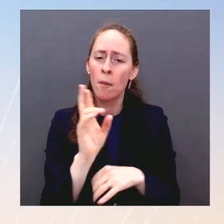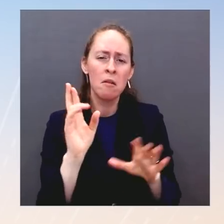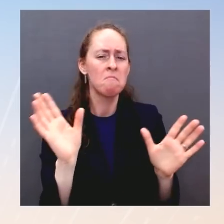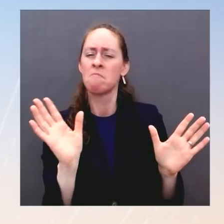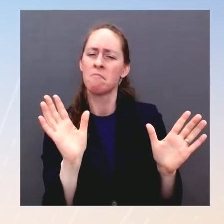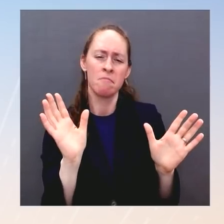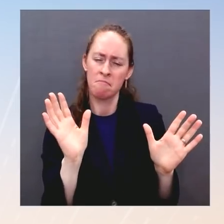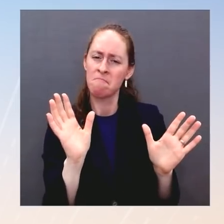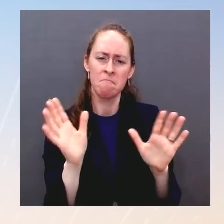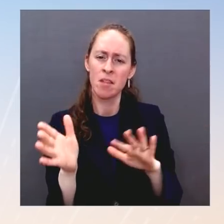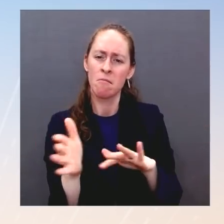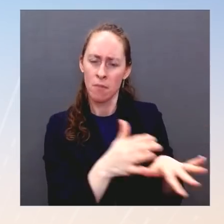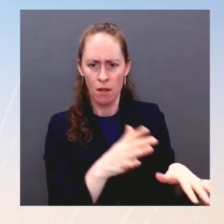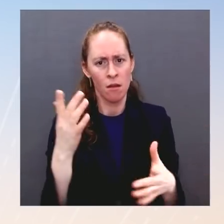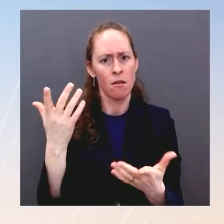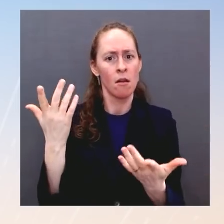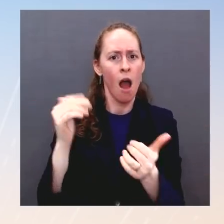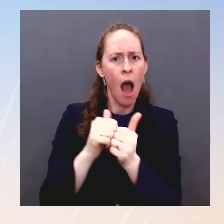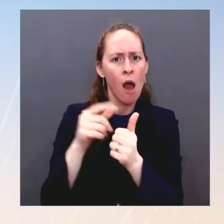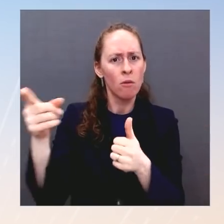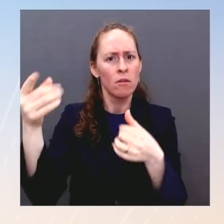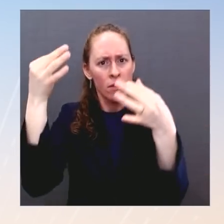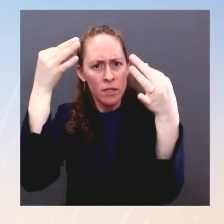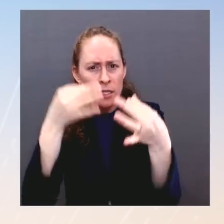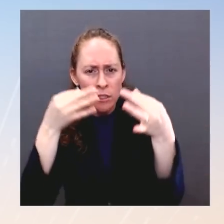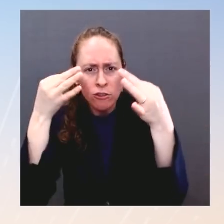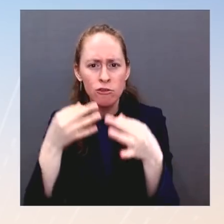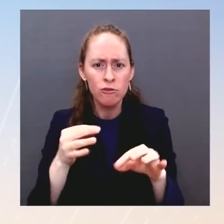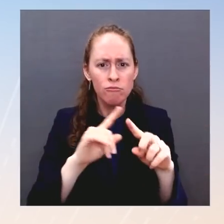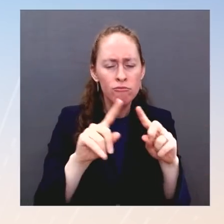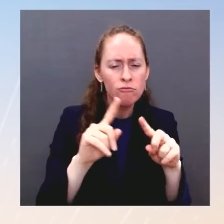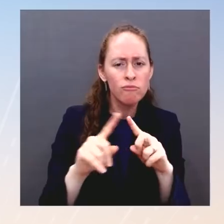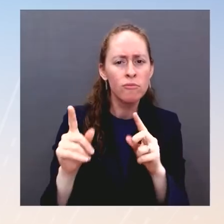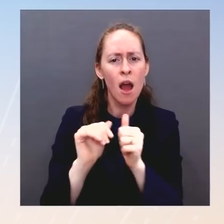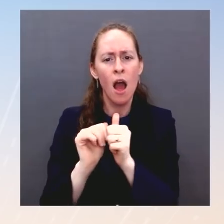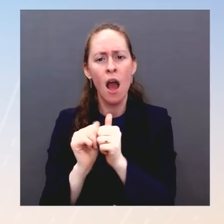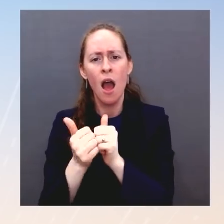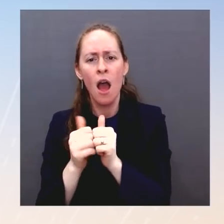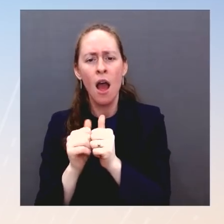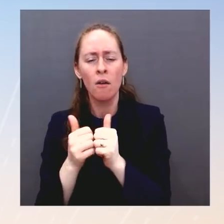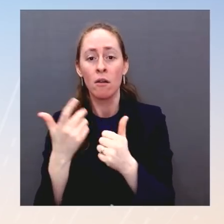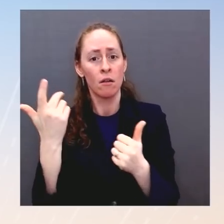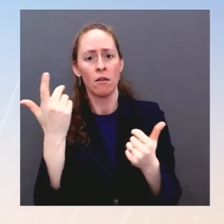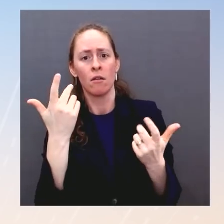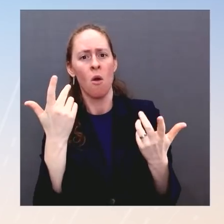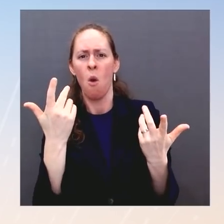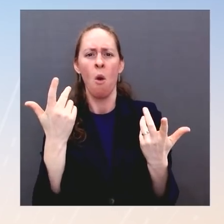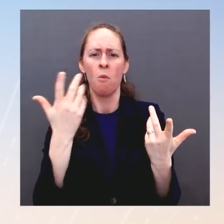by a Democratic president or a Republican president. Litigants, lawyers, and judges across the ideological spectrum